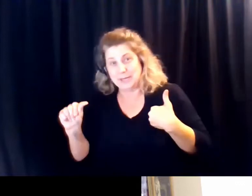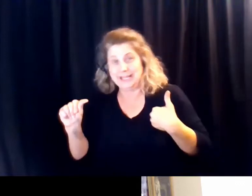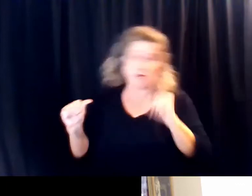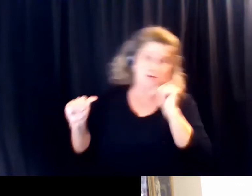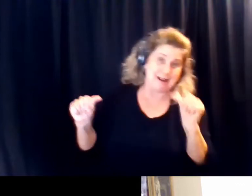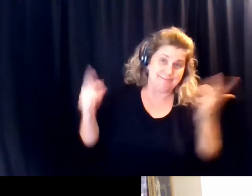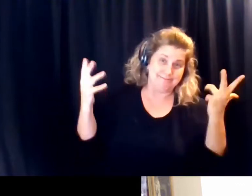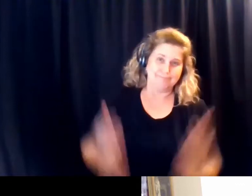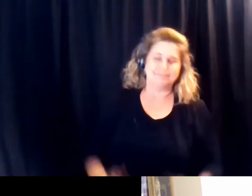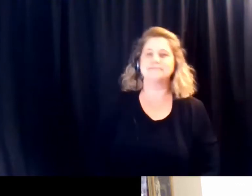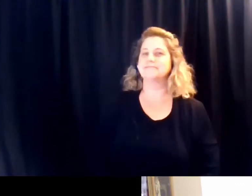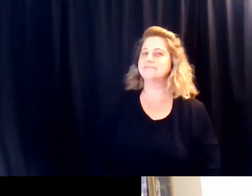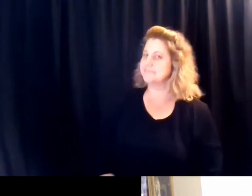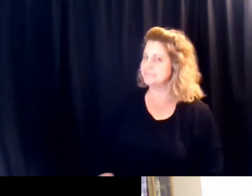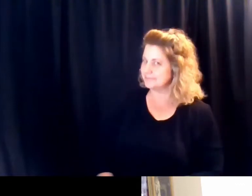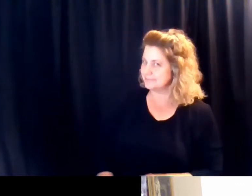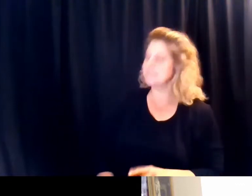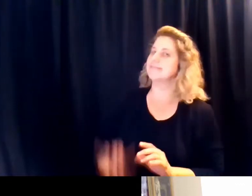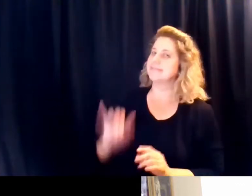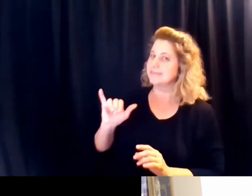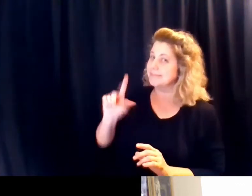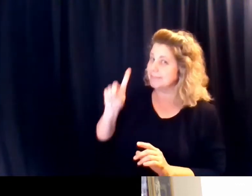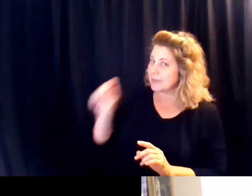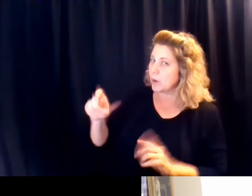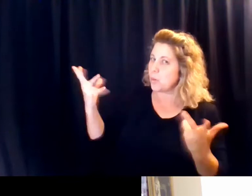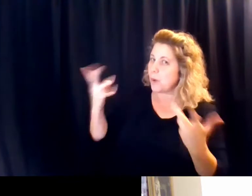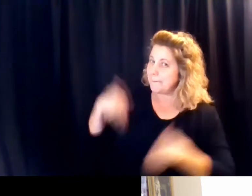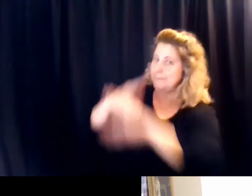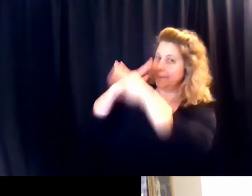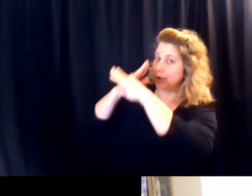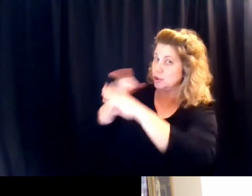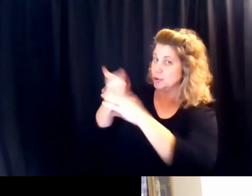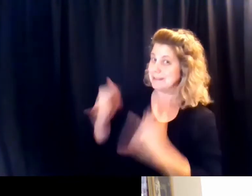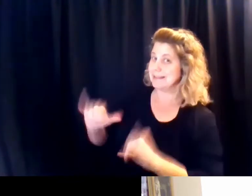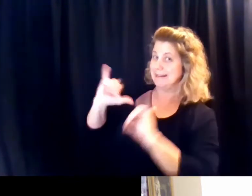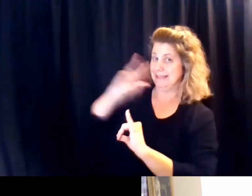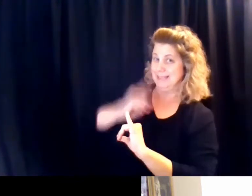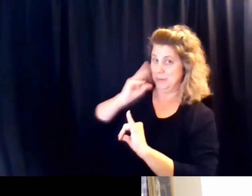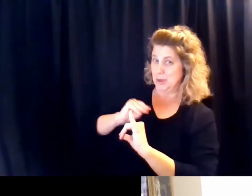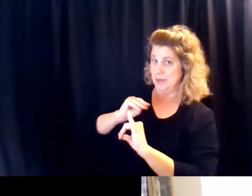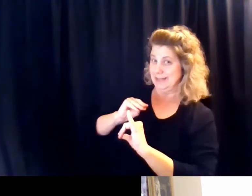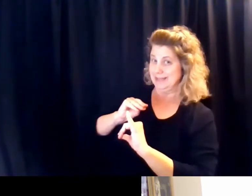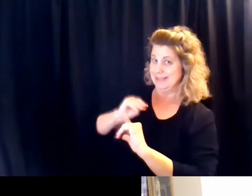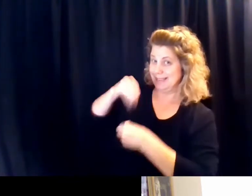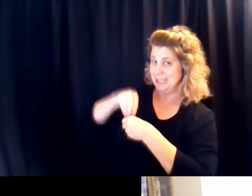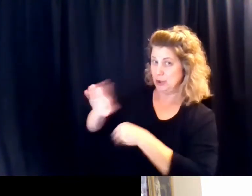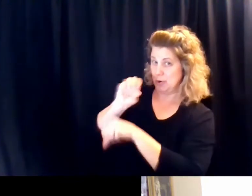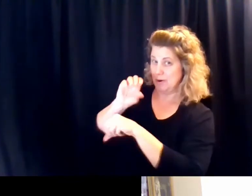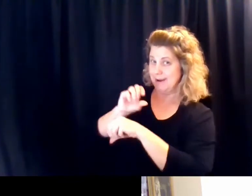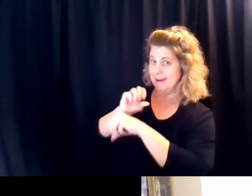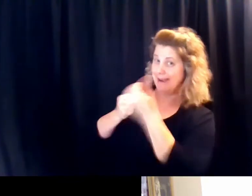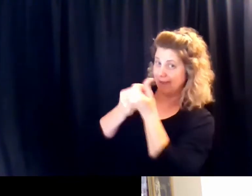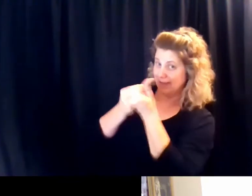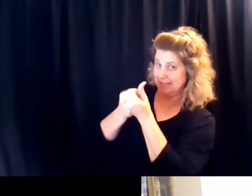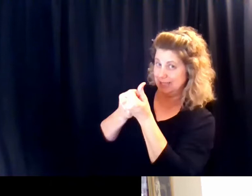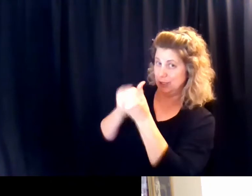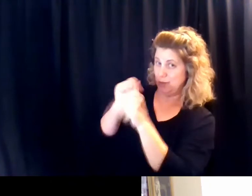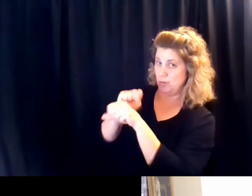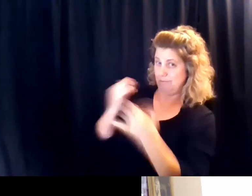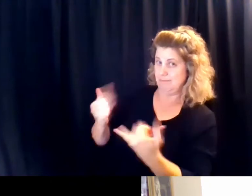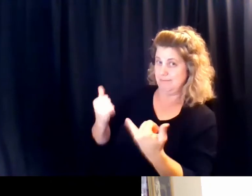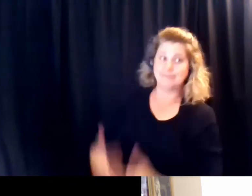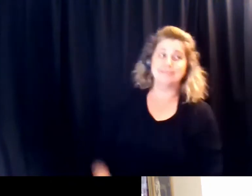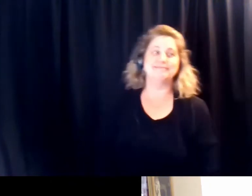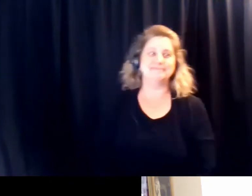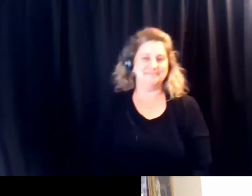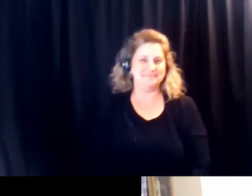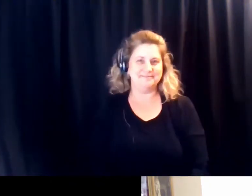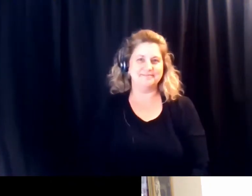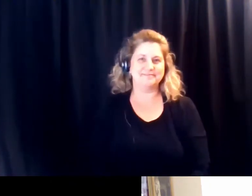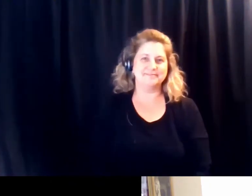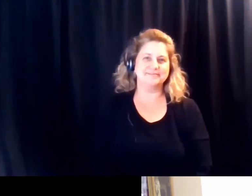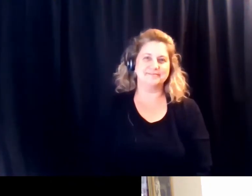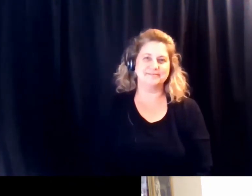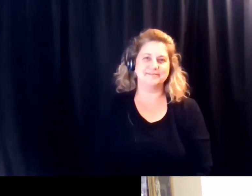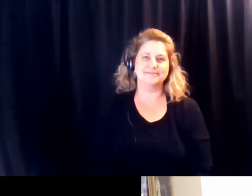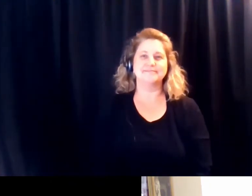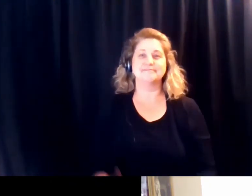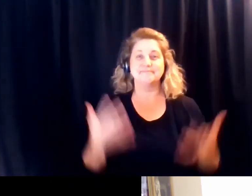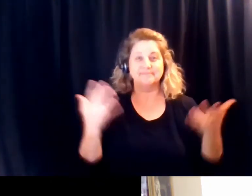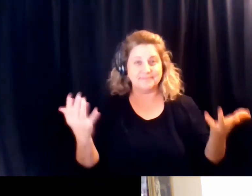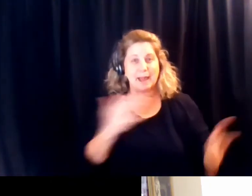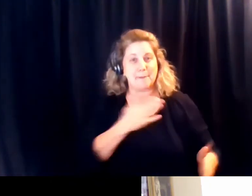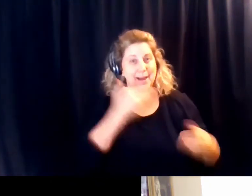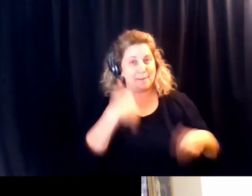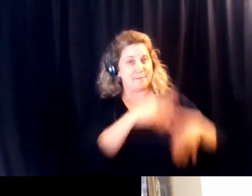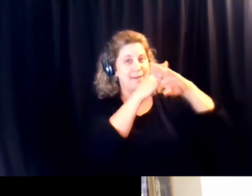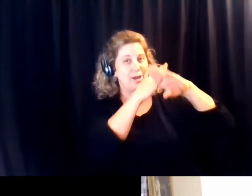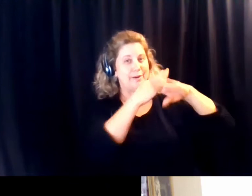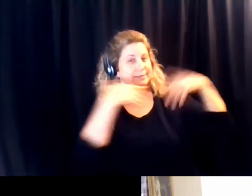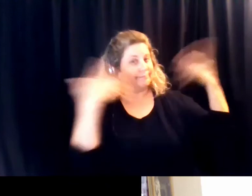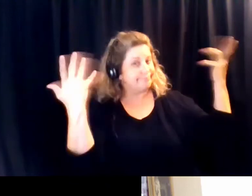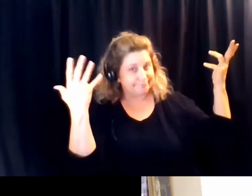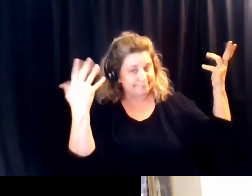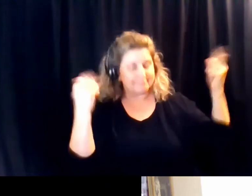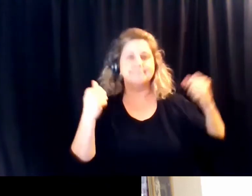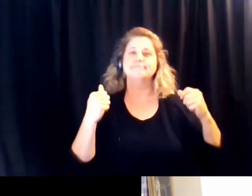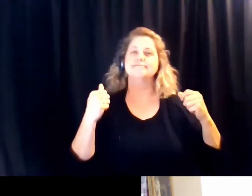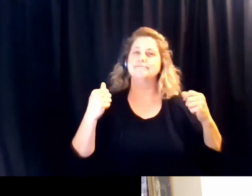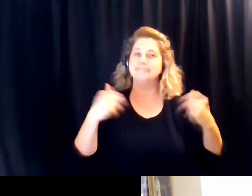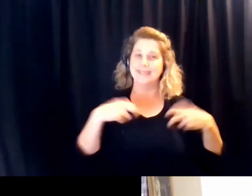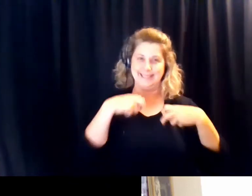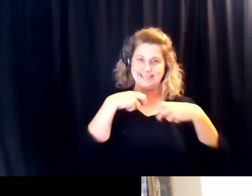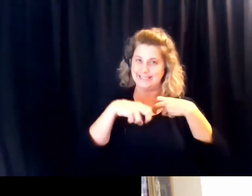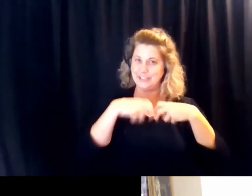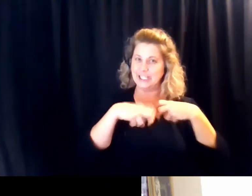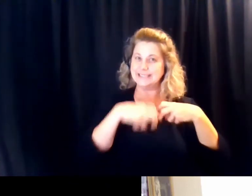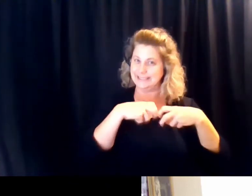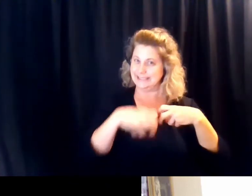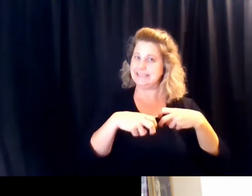Judith Heumann: We need to be able to see the diversity of who we are. So yes, we should see disable white people. But yes, we need to see disabled black people and Latinos and Asians and indigenous populations, and on and on. And I think we also need to be looking at